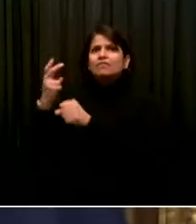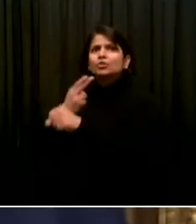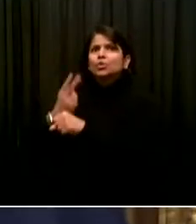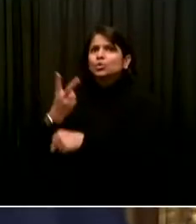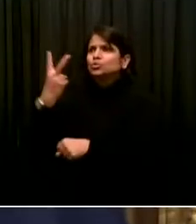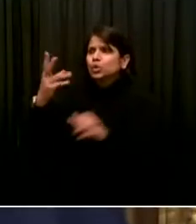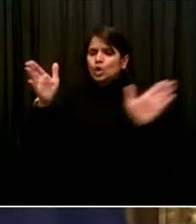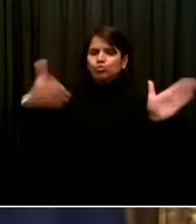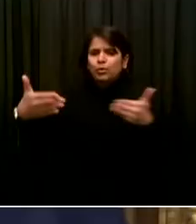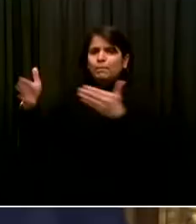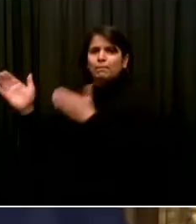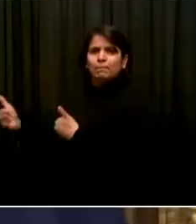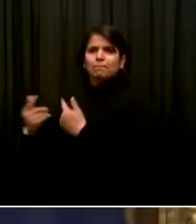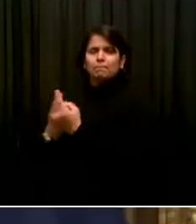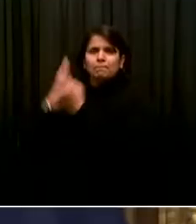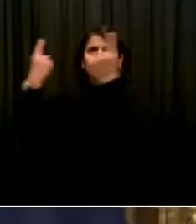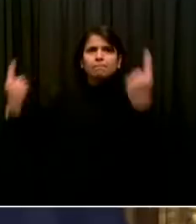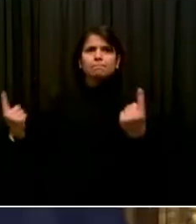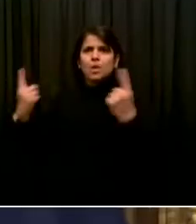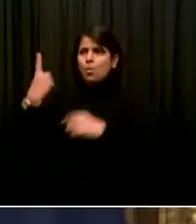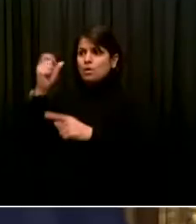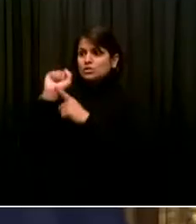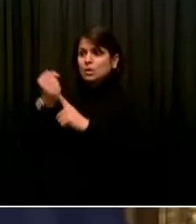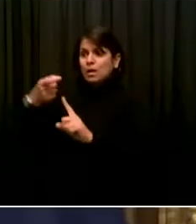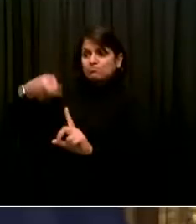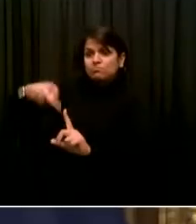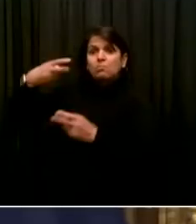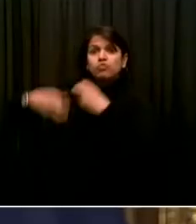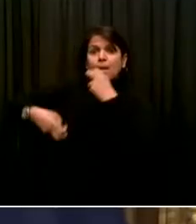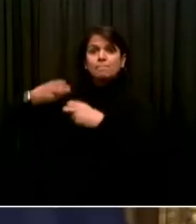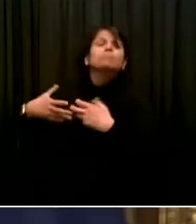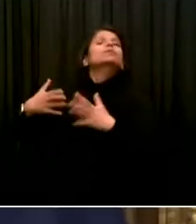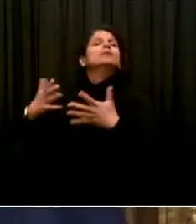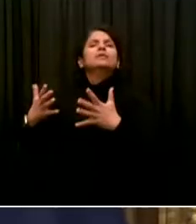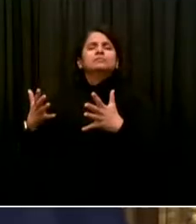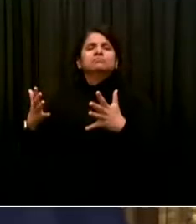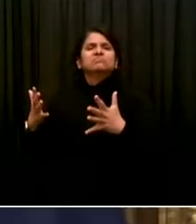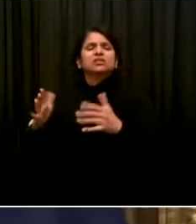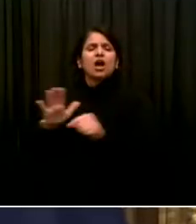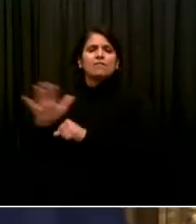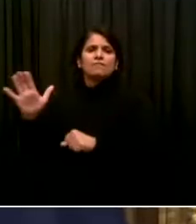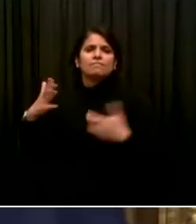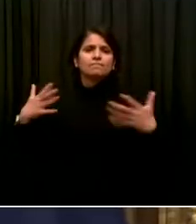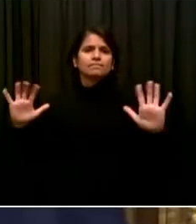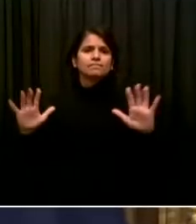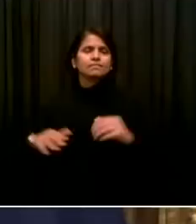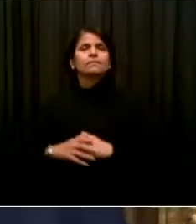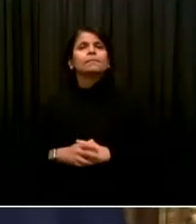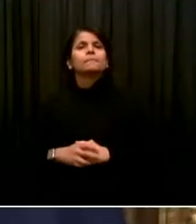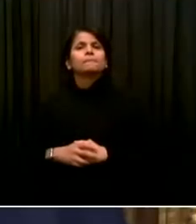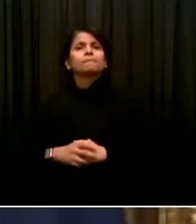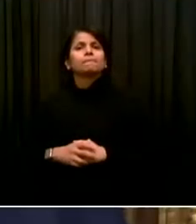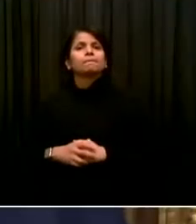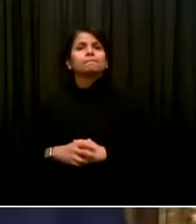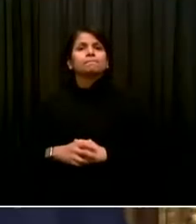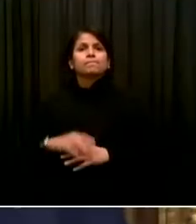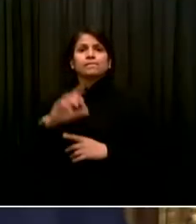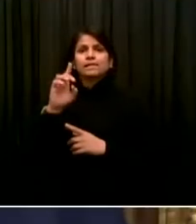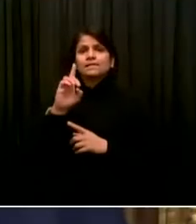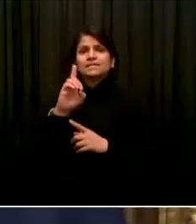IN 1 COURORTOM AND EXPAND OUR COURT CAPACITY. WE MUST GO